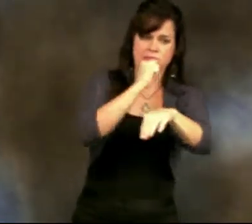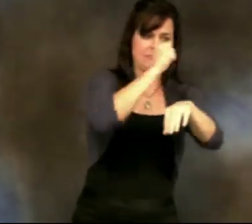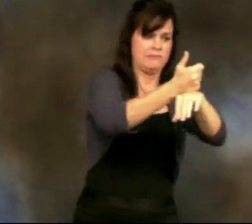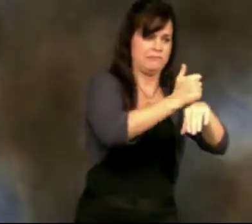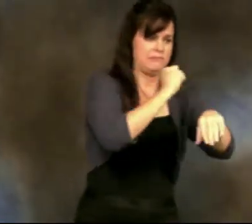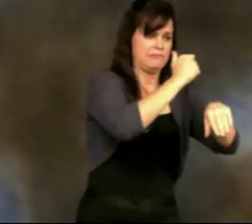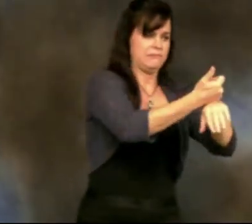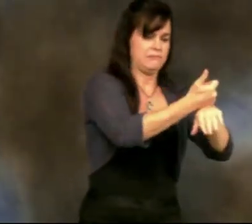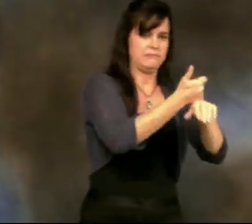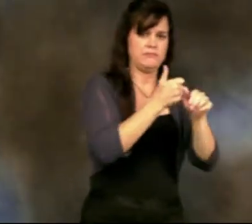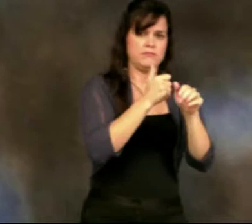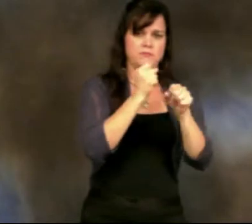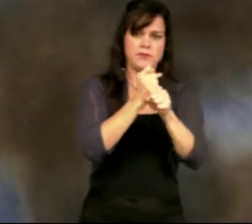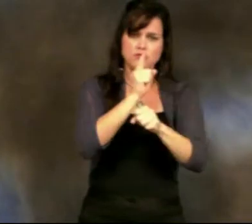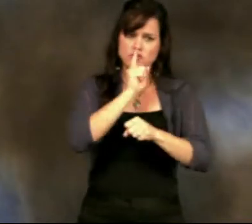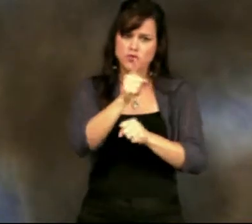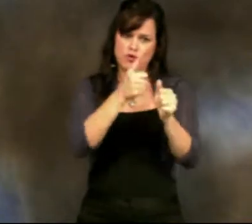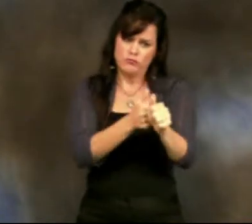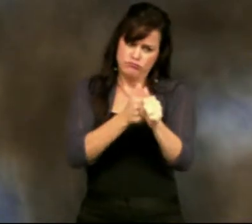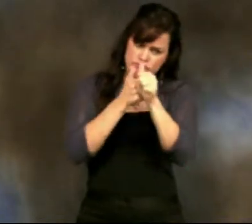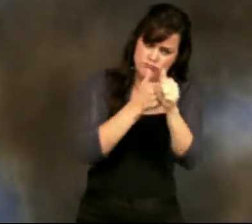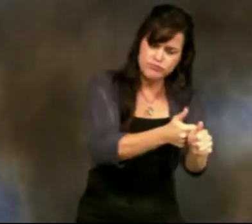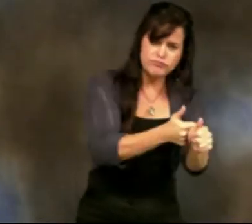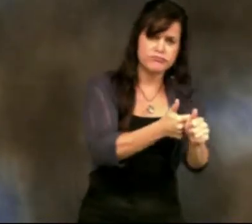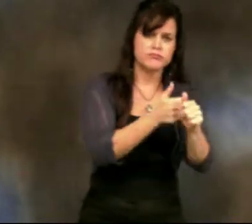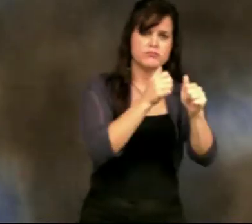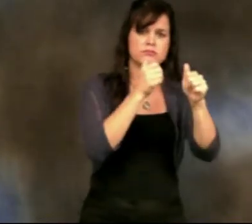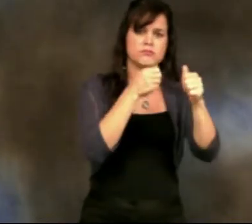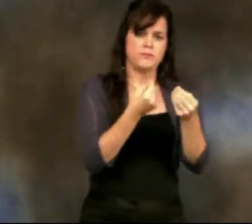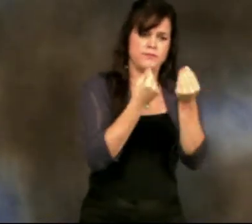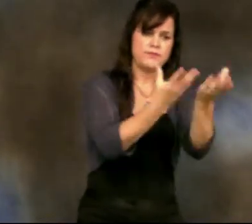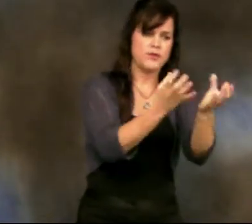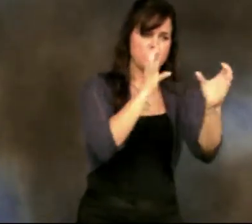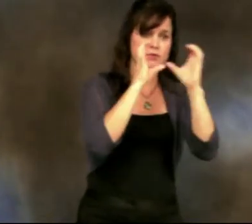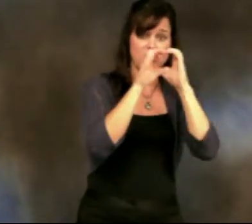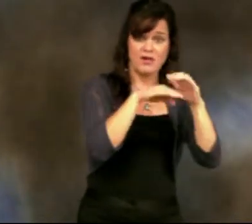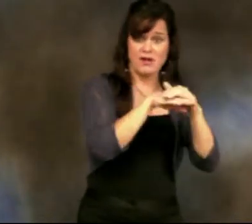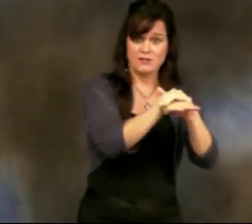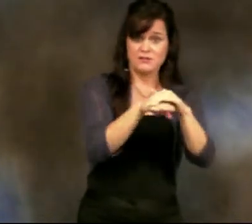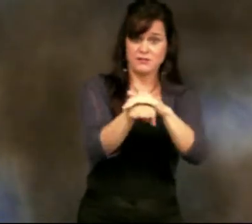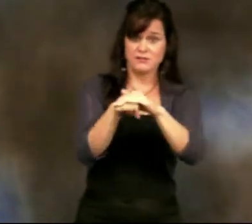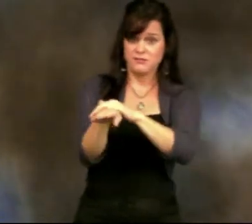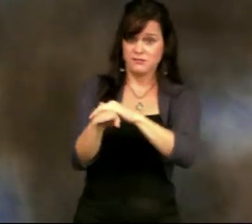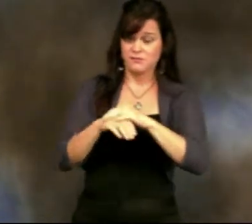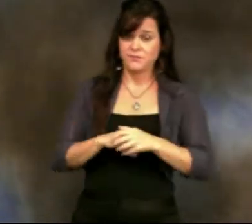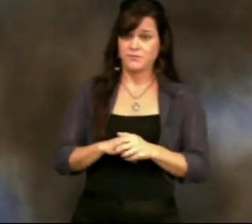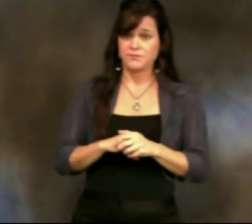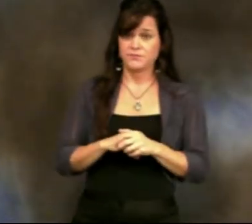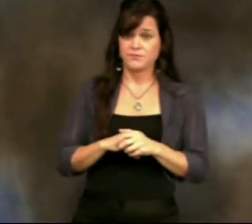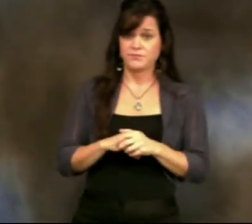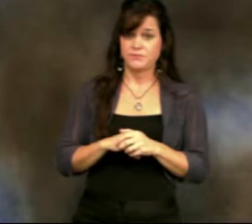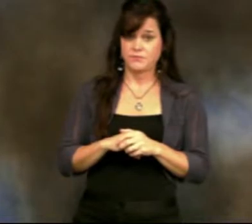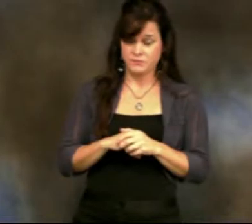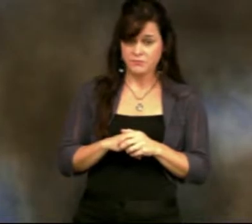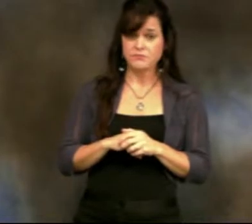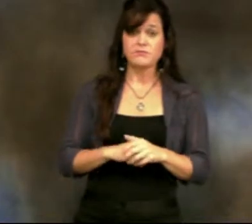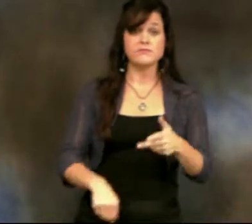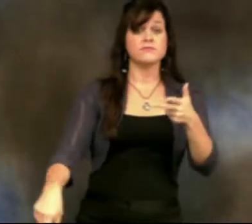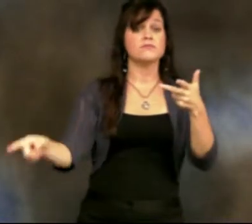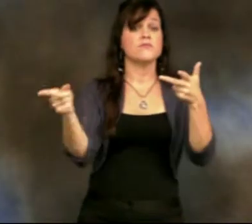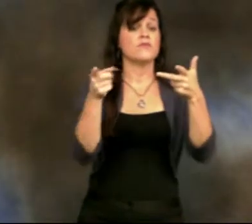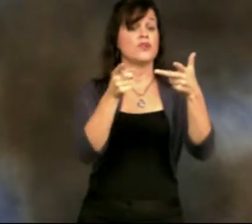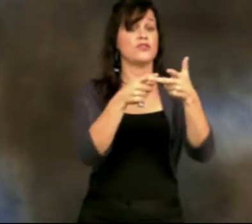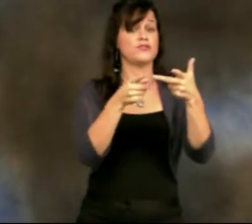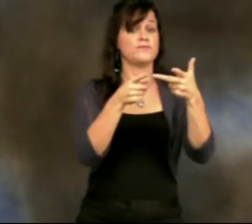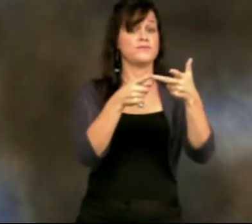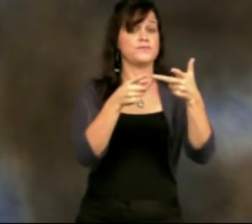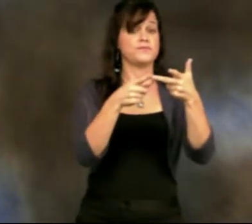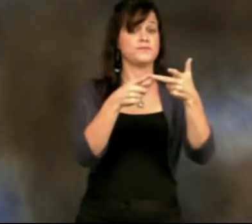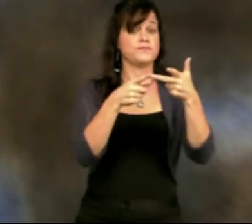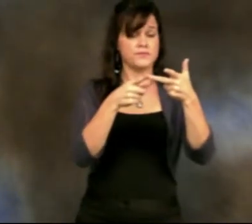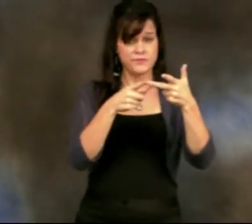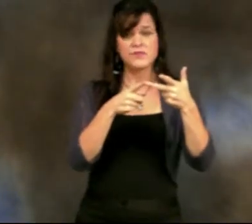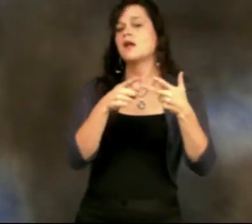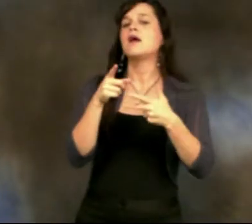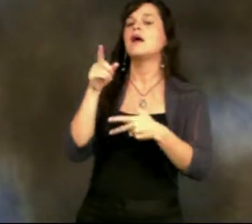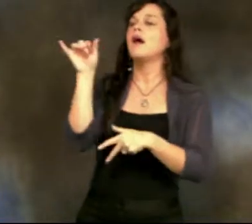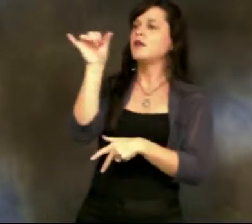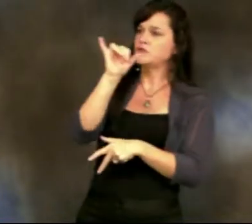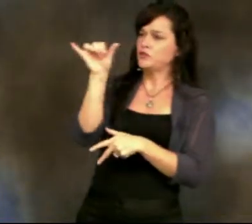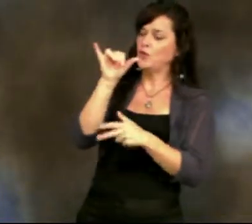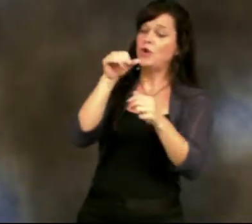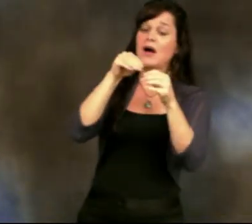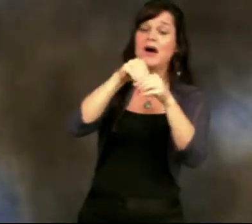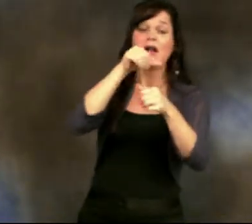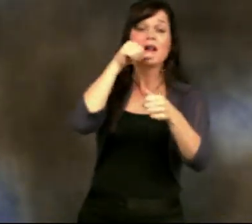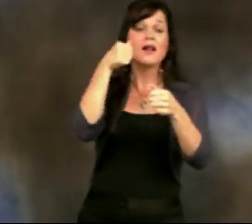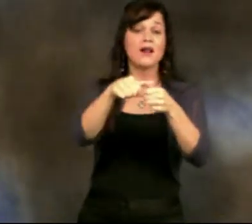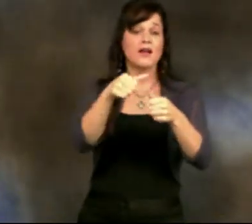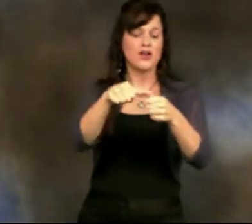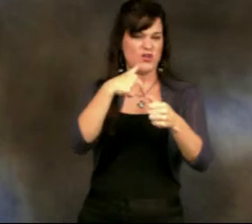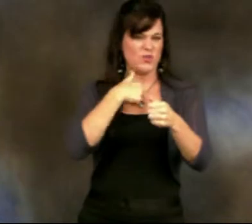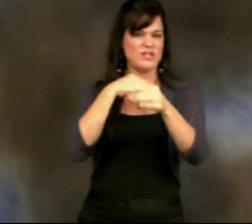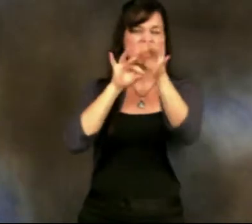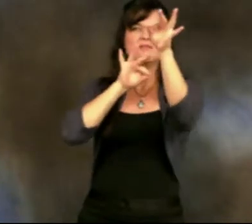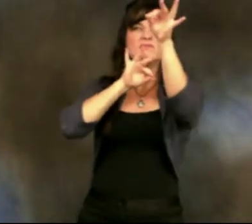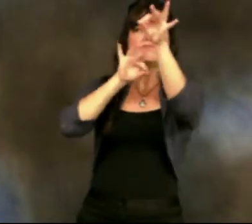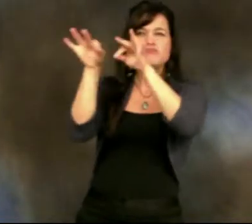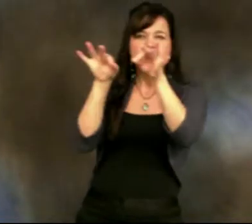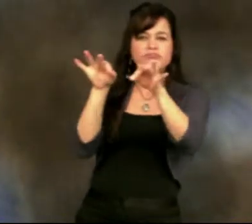situations. Section three outlines MCDHH’s commitment